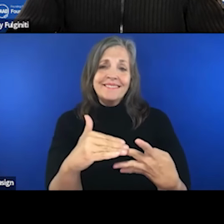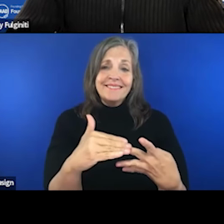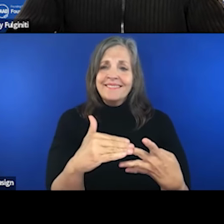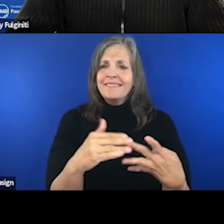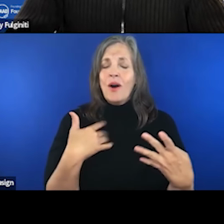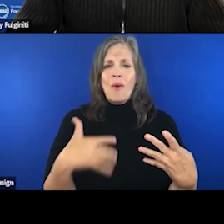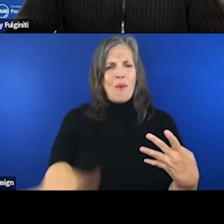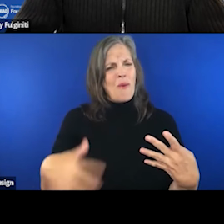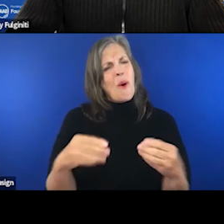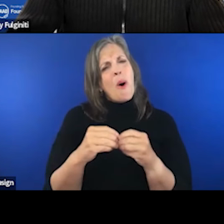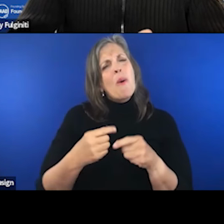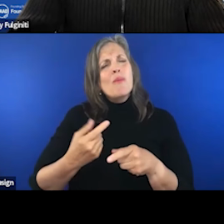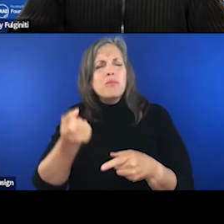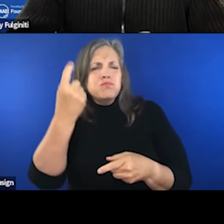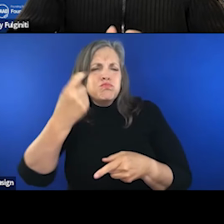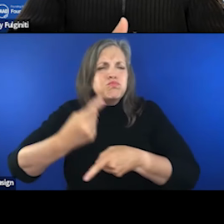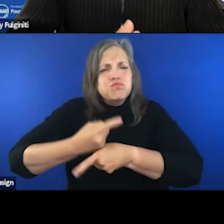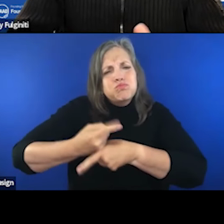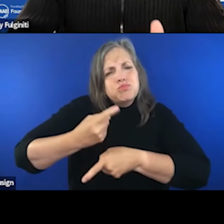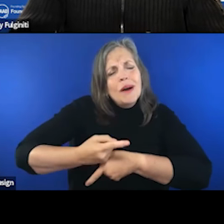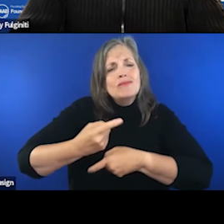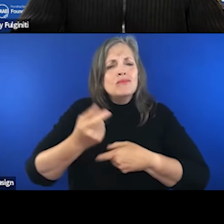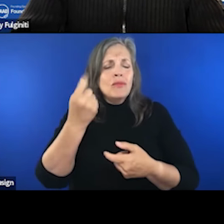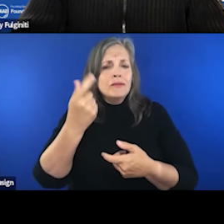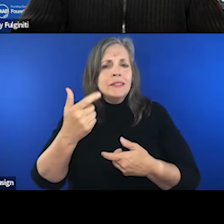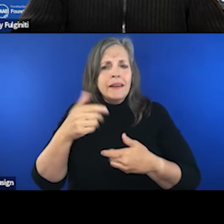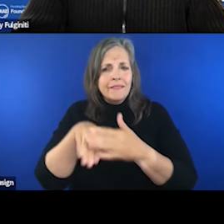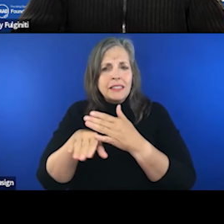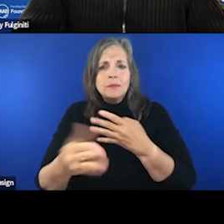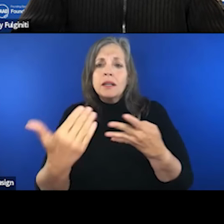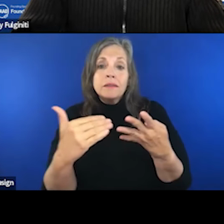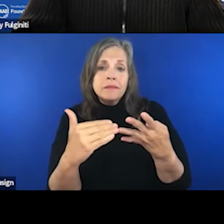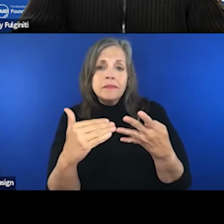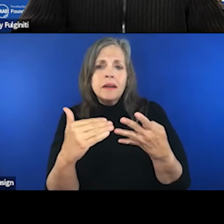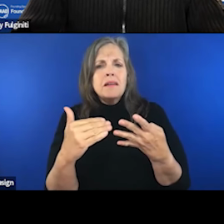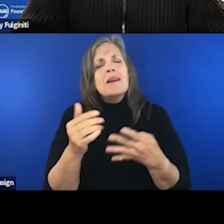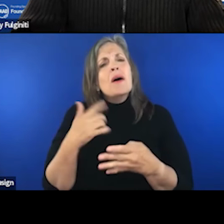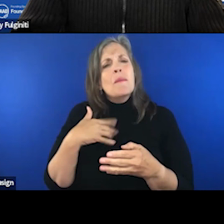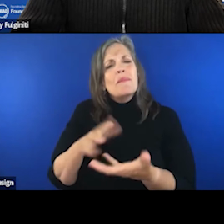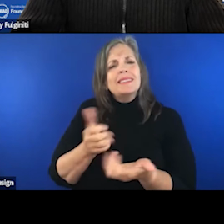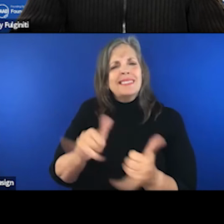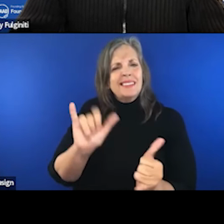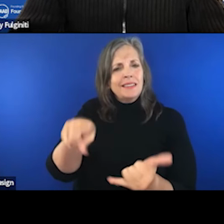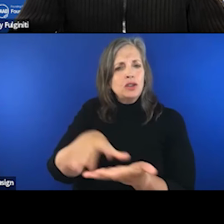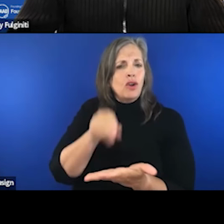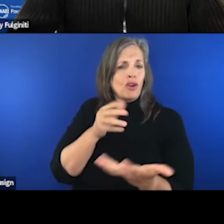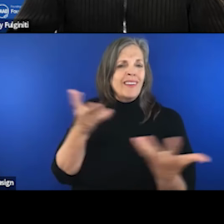more practical understanding of accessibility than most but have a lot to learn the third choice is